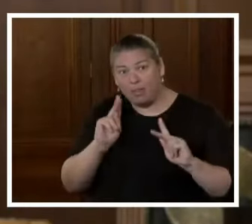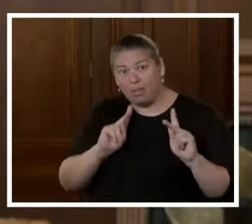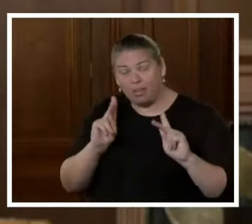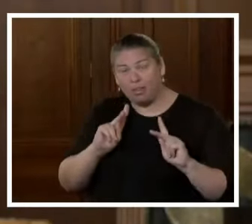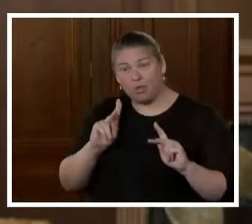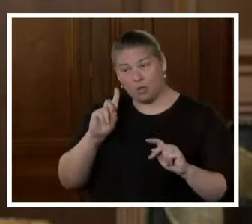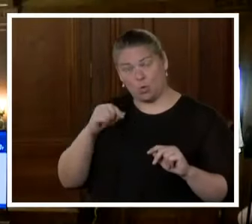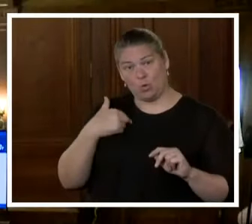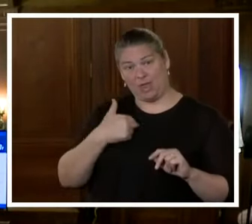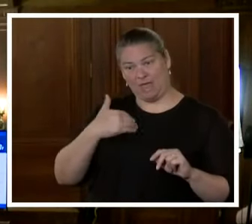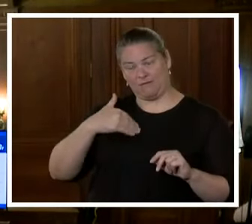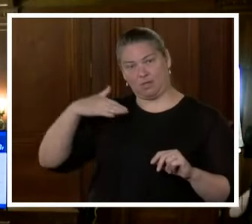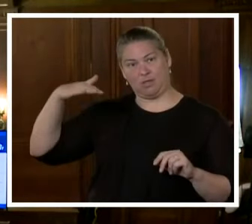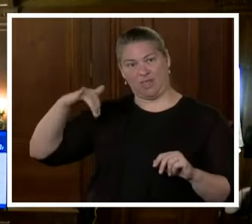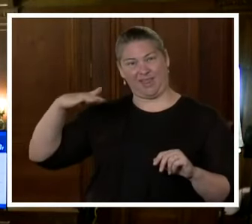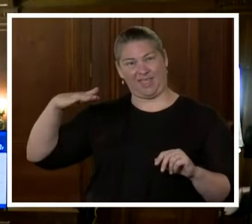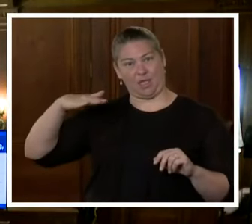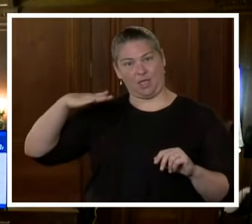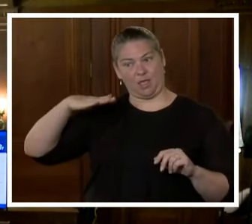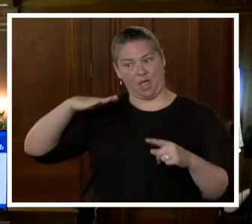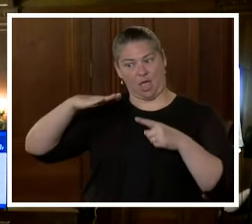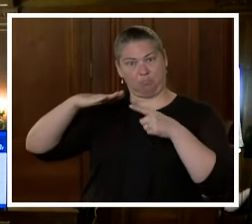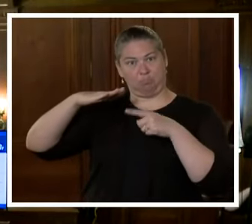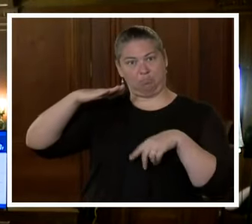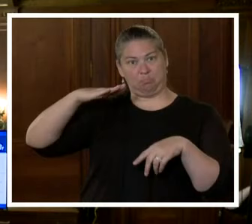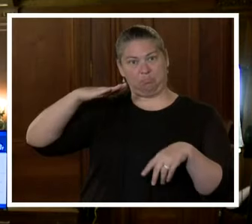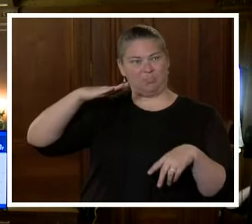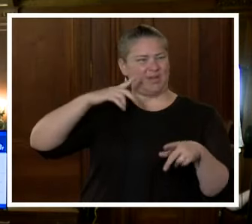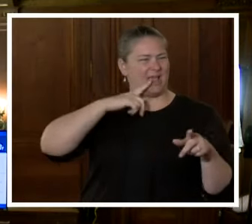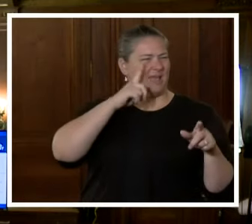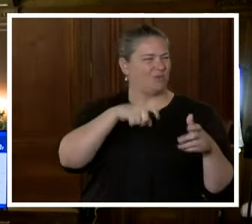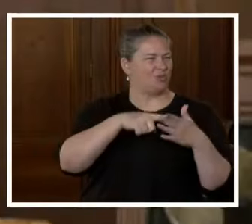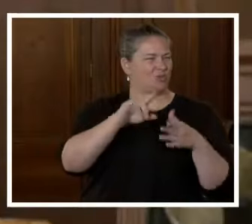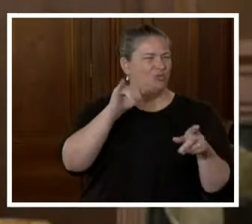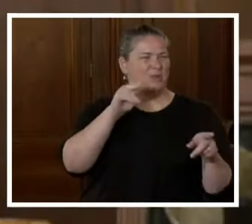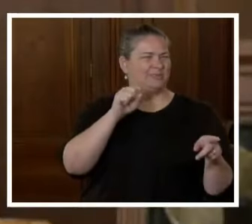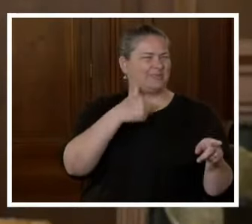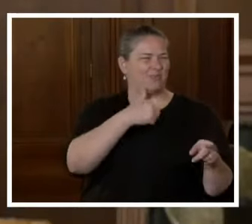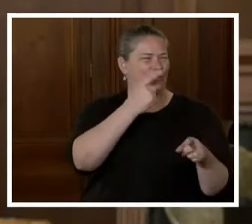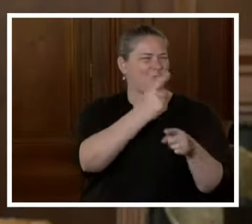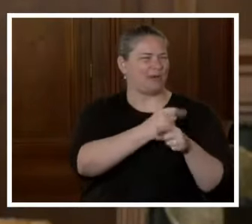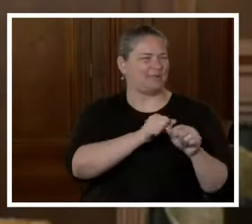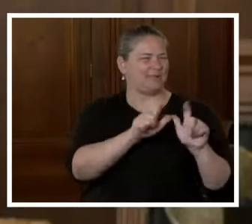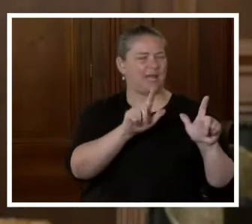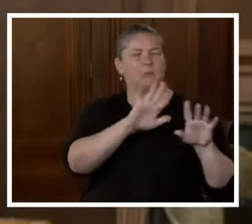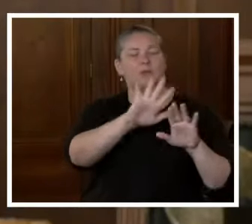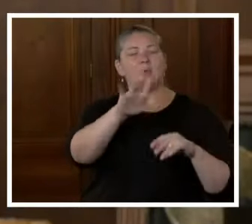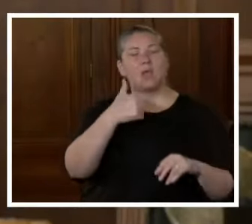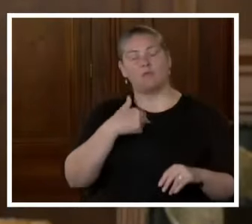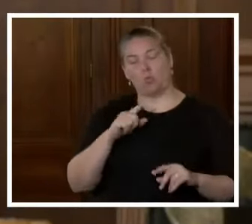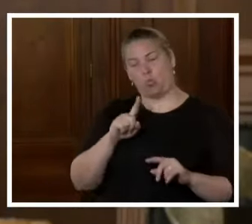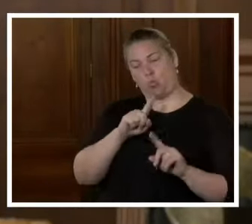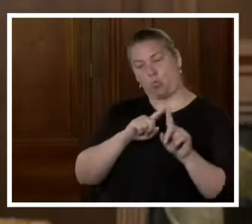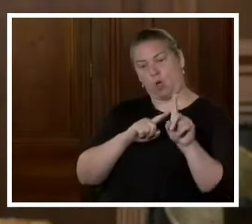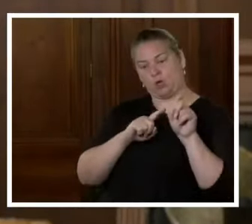TRANSMISSION AS WE EXPERIENCE IT AND THEY PUT US ON THE 0.96 USING OUR DATA THROUGH